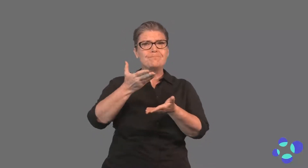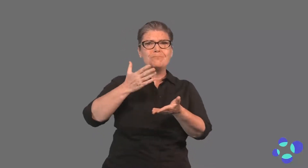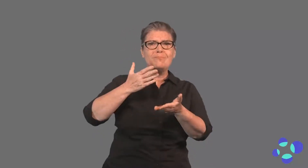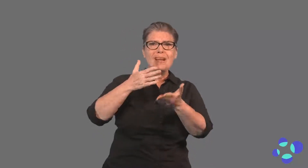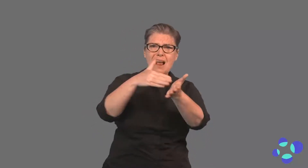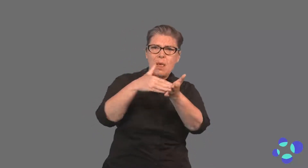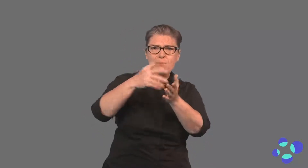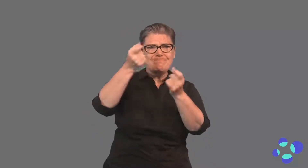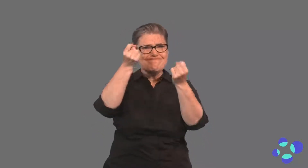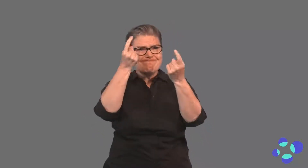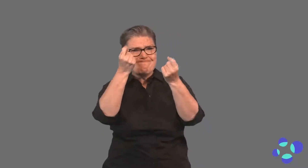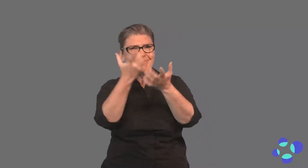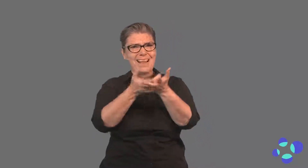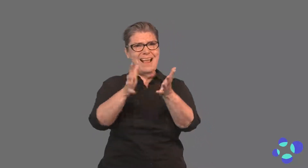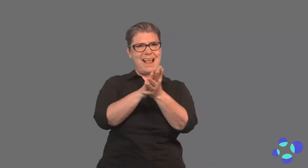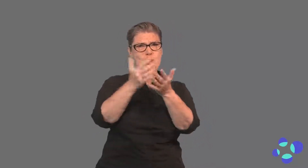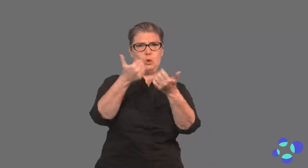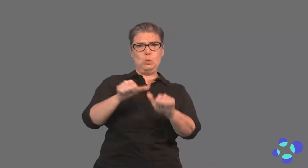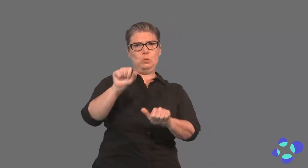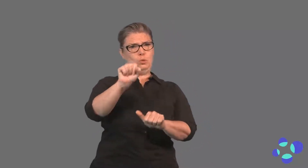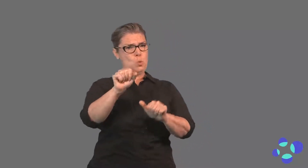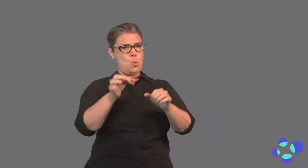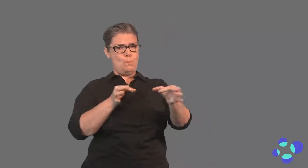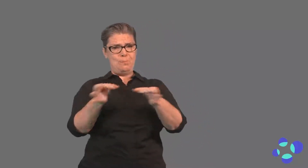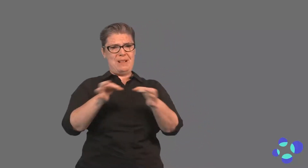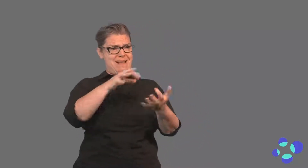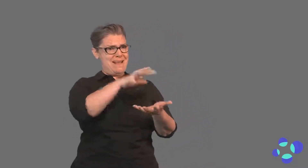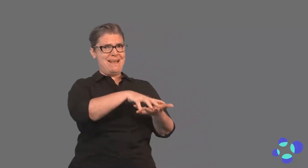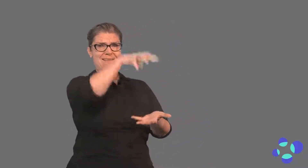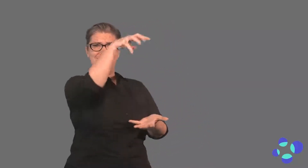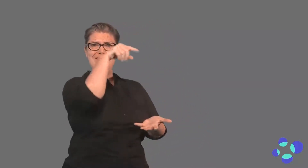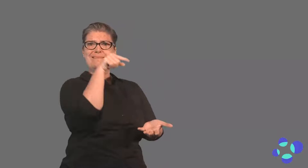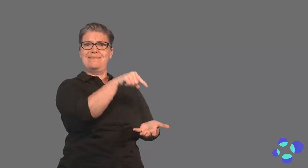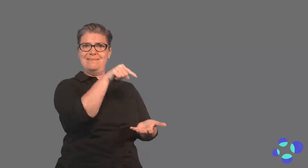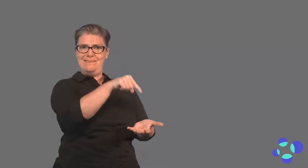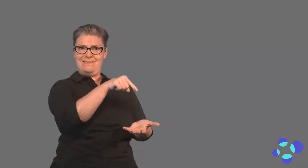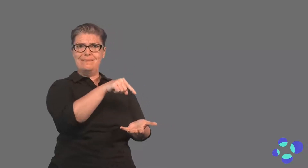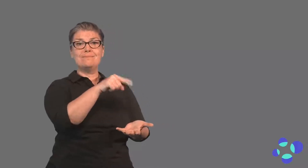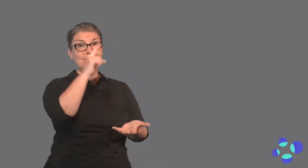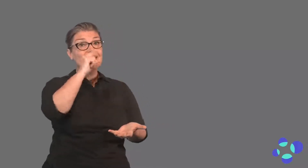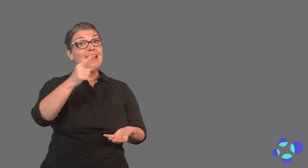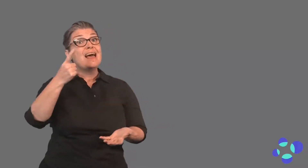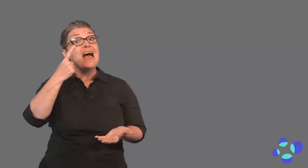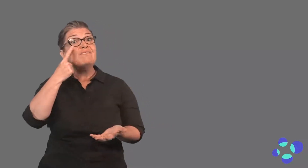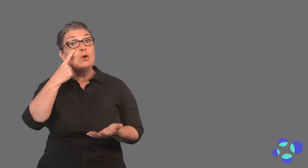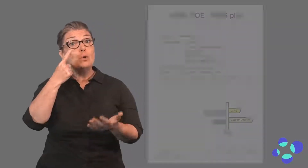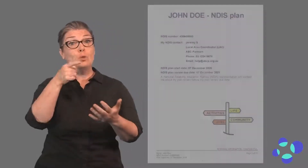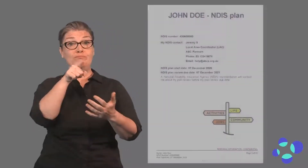If you are wanting assistance and to discuss how to use your plan and the funding allocated,